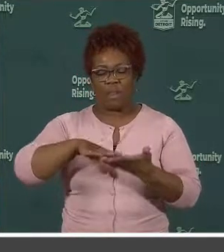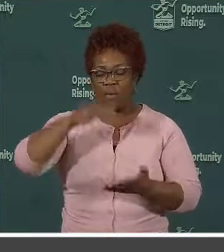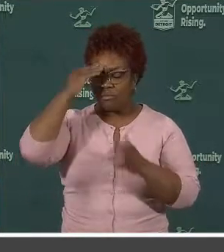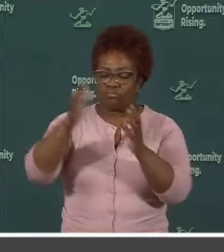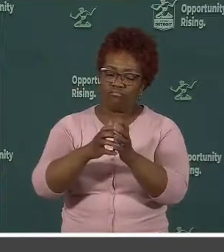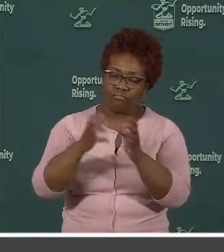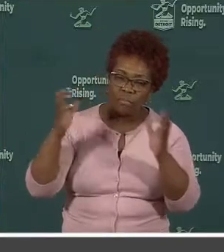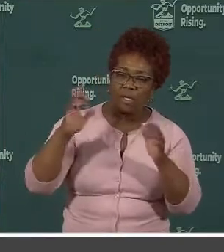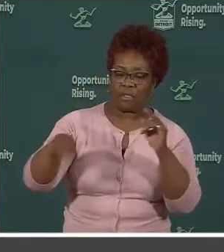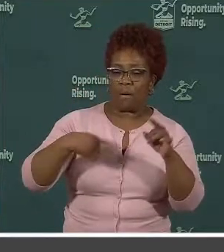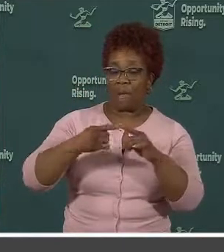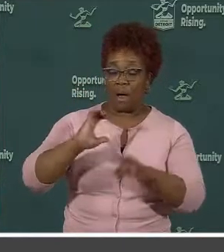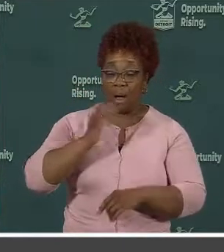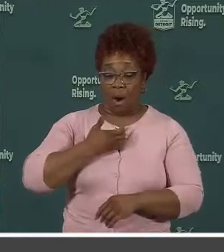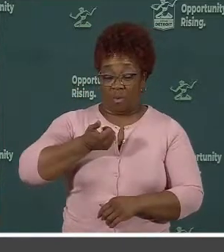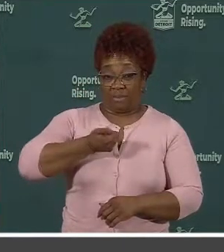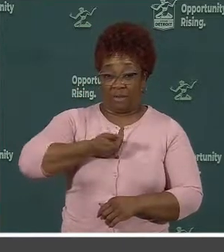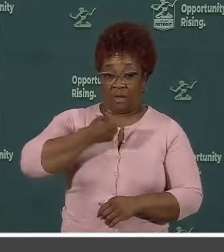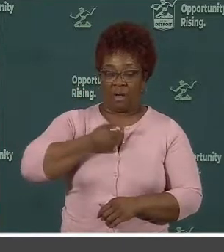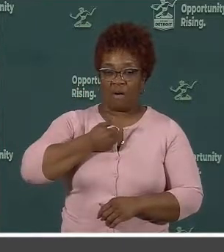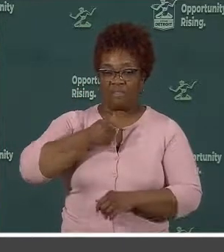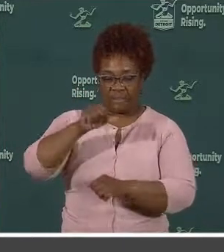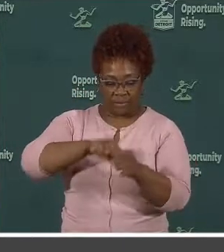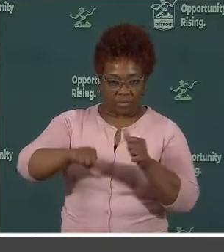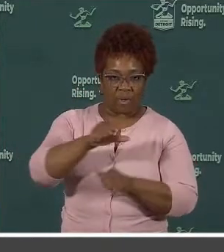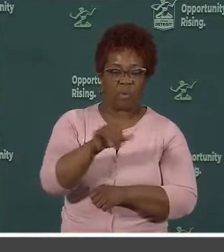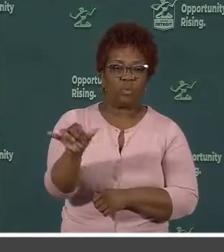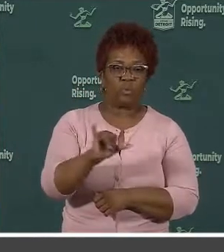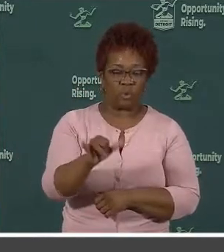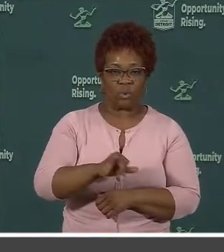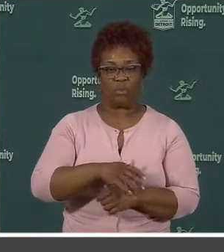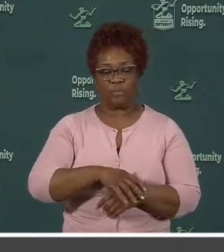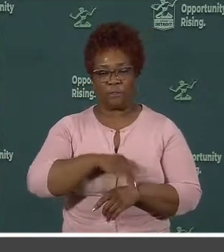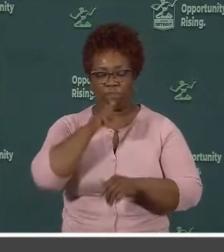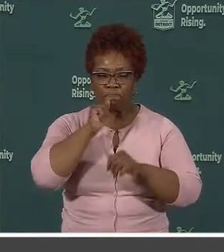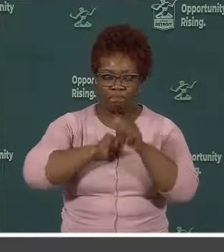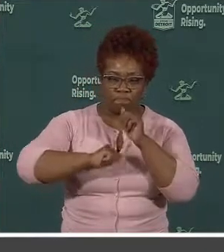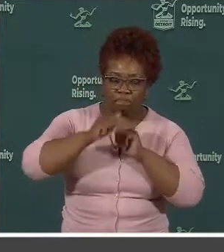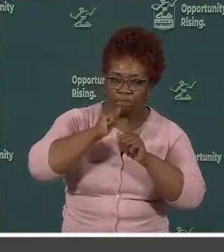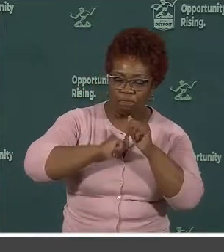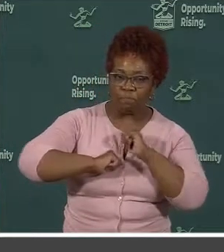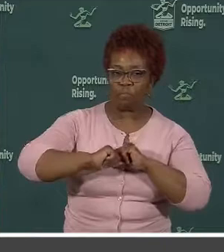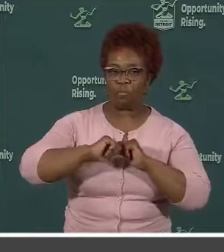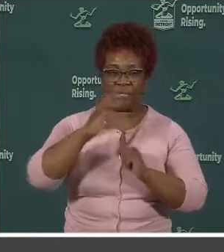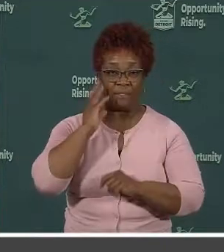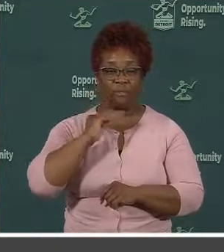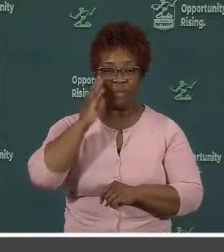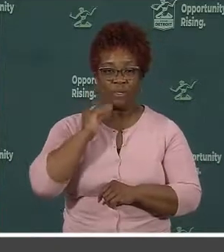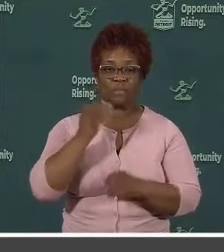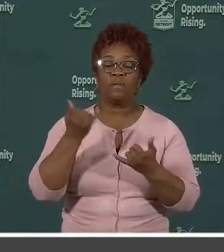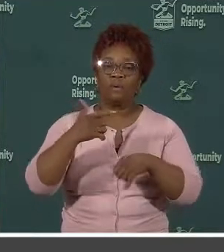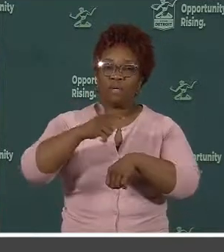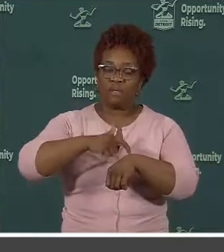AND EACH OTHER DURING THESE TRYING TIMES AND NOW IT'S TIME TO USE THOSE LESSONS TO BRING US TOGETHER FOR A COMMON GOAL